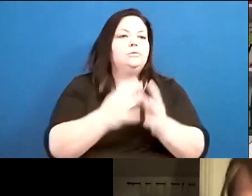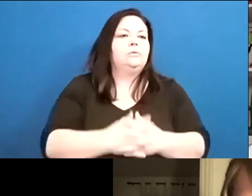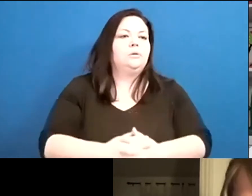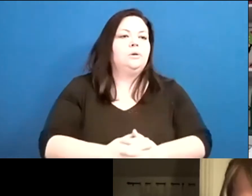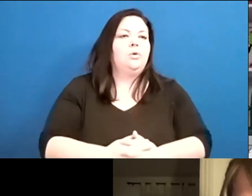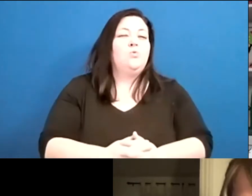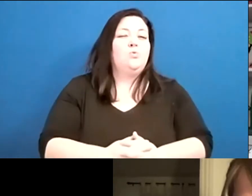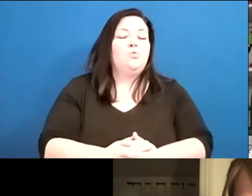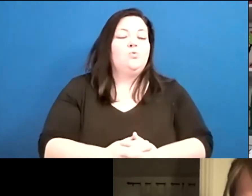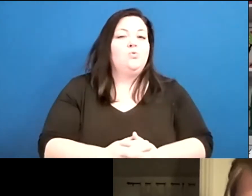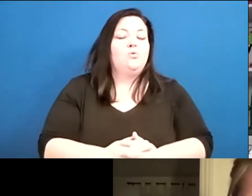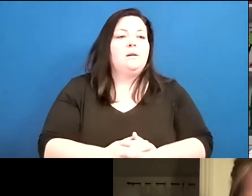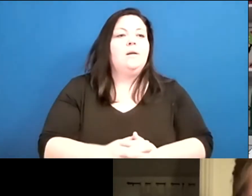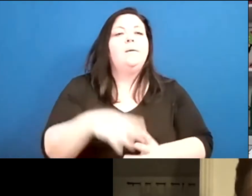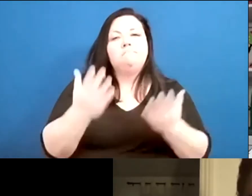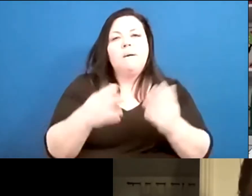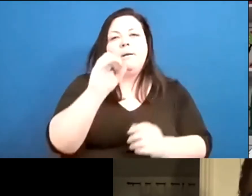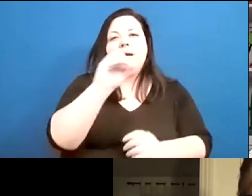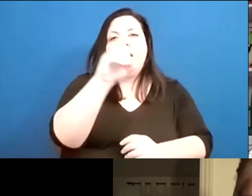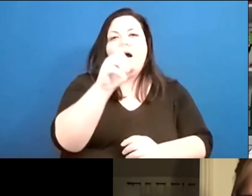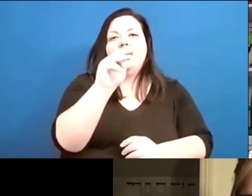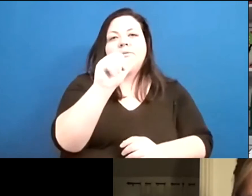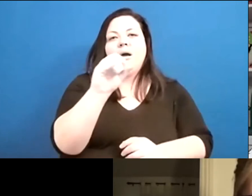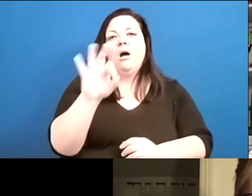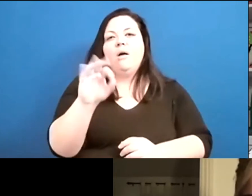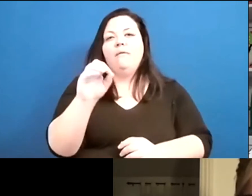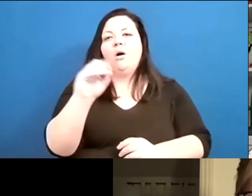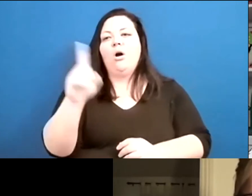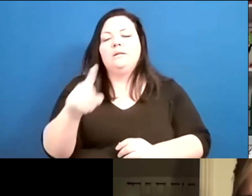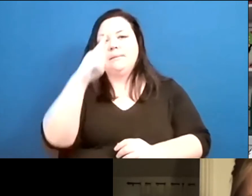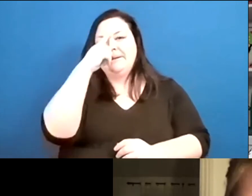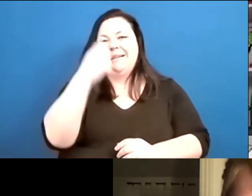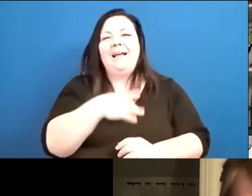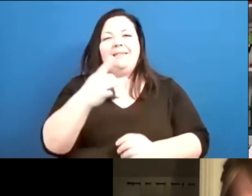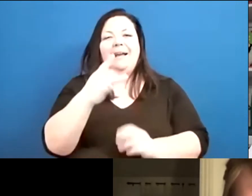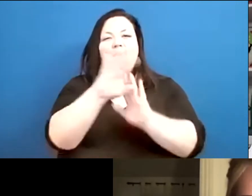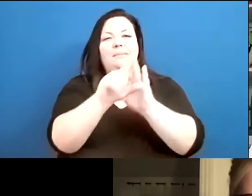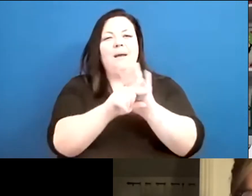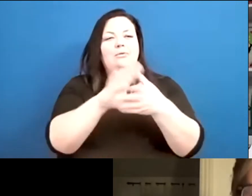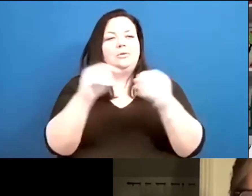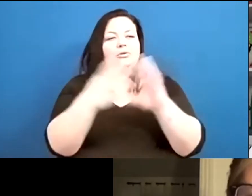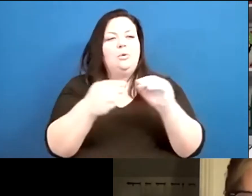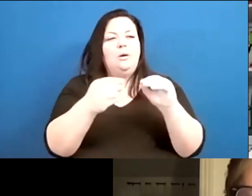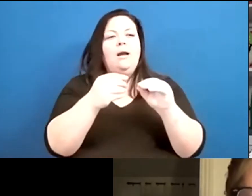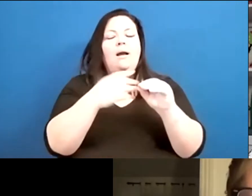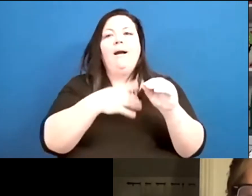Probably "Ozma of Oz" just because I, I like the backstories, I like world building a lot and I do think the Wizard of Oz